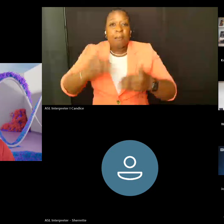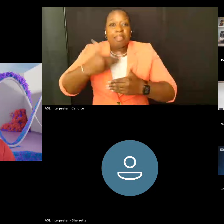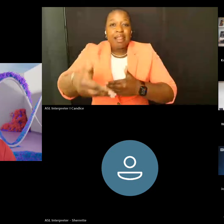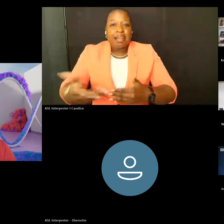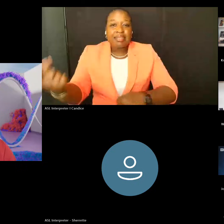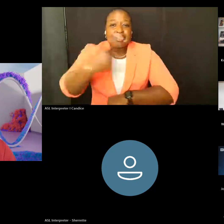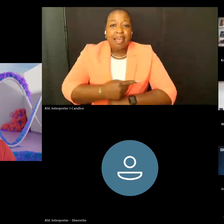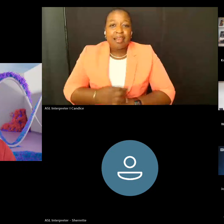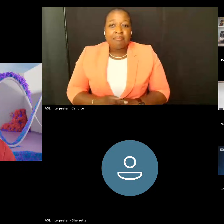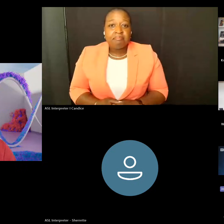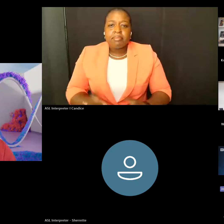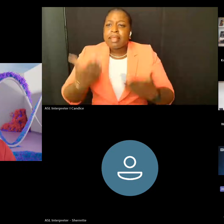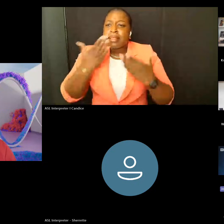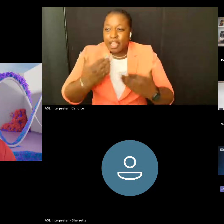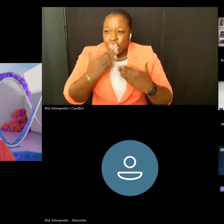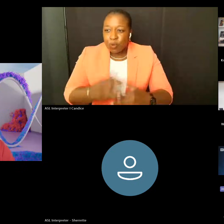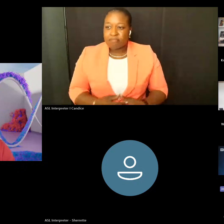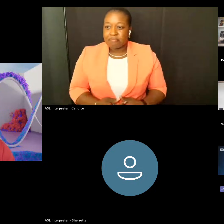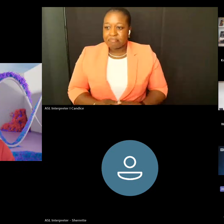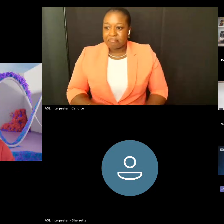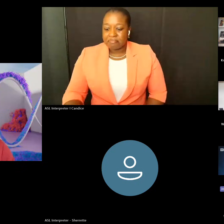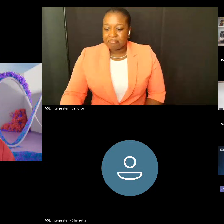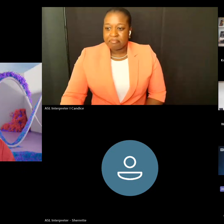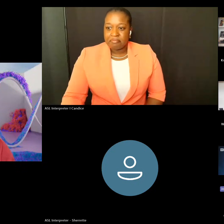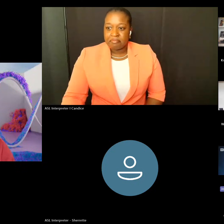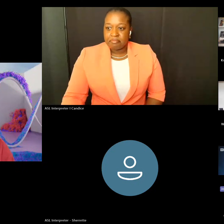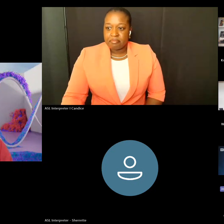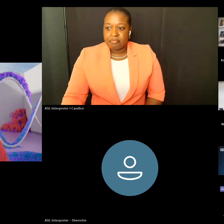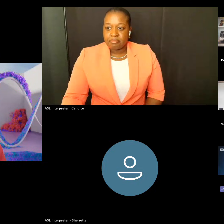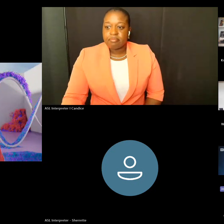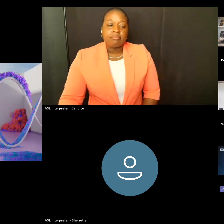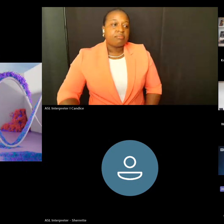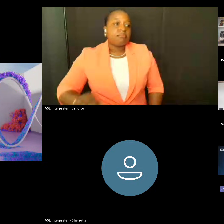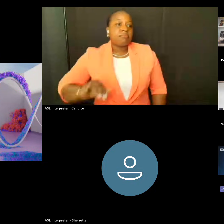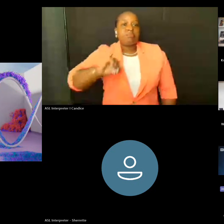Jonathan Green: Thank you, Antuan, so much for sharing that -- your story with